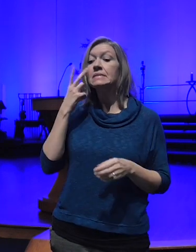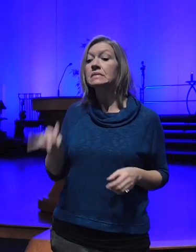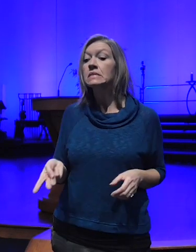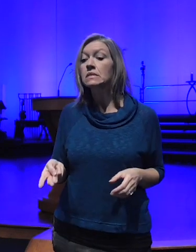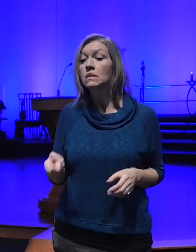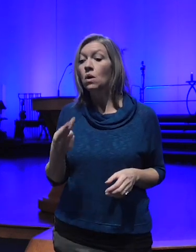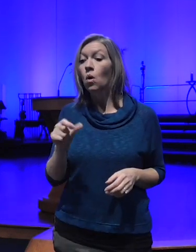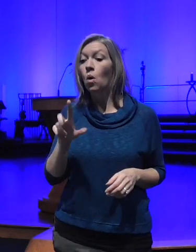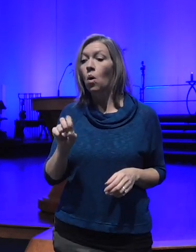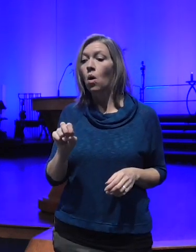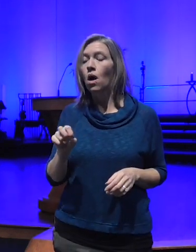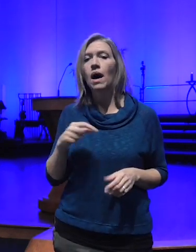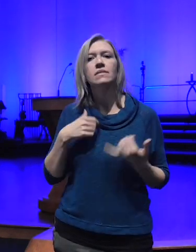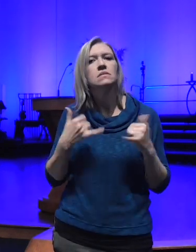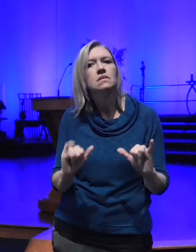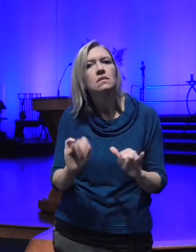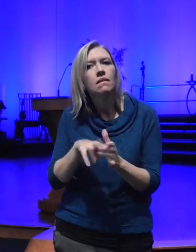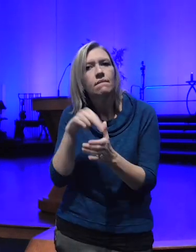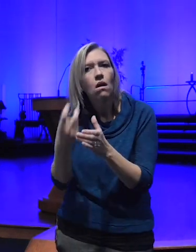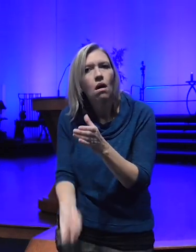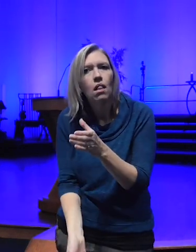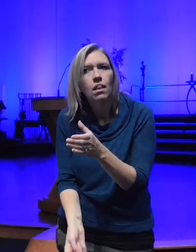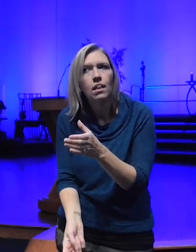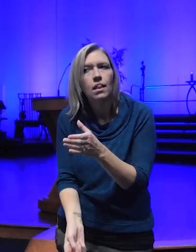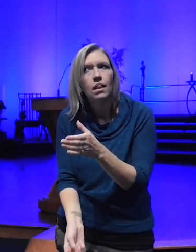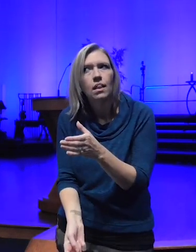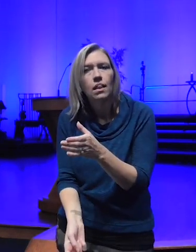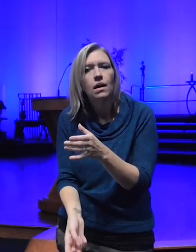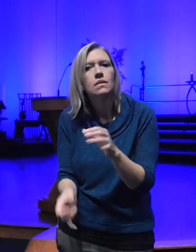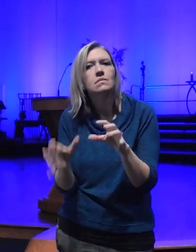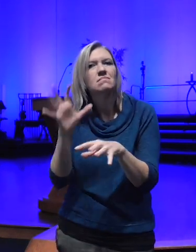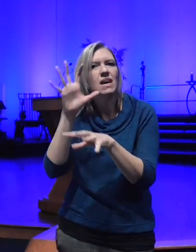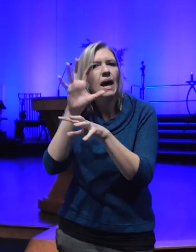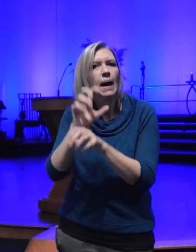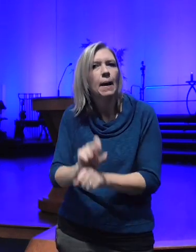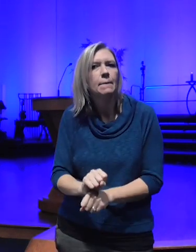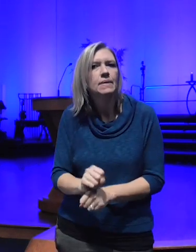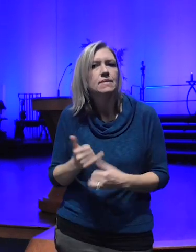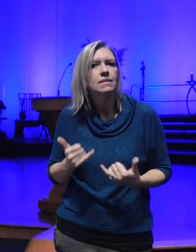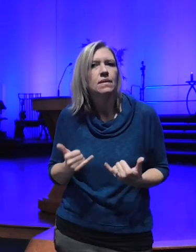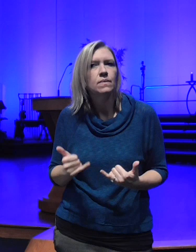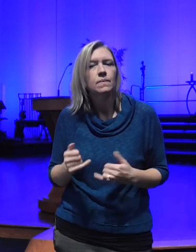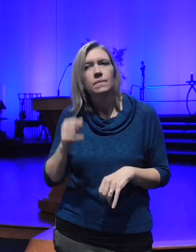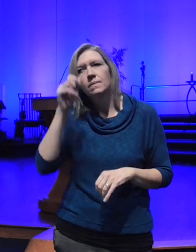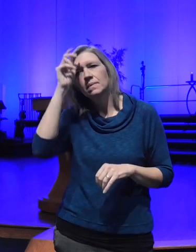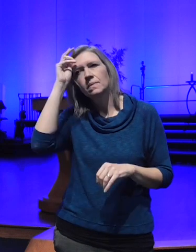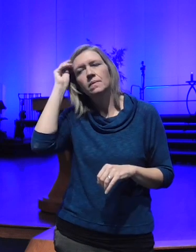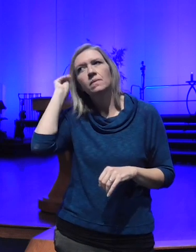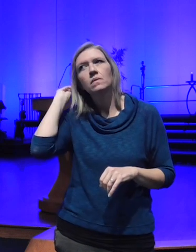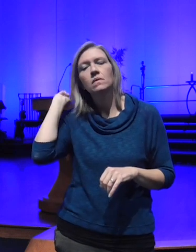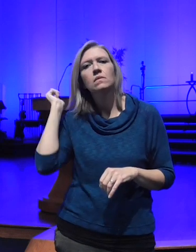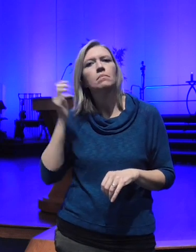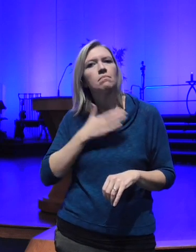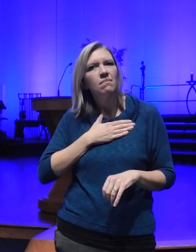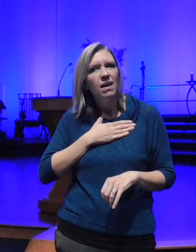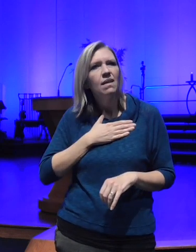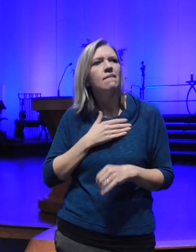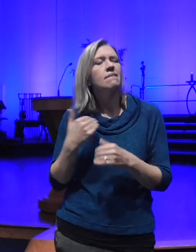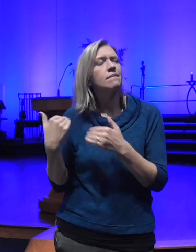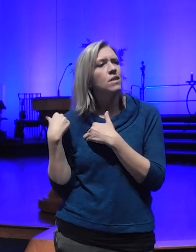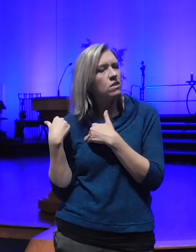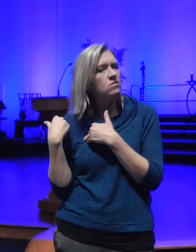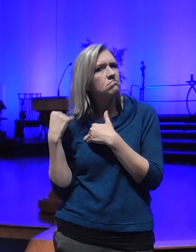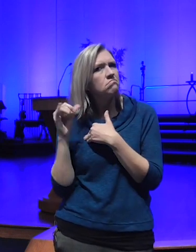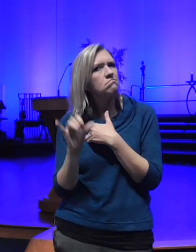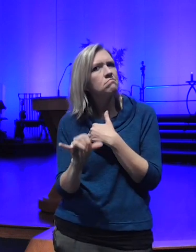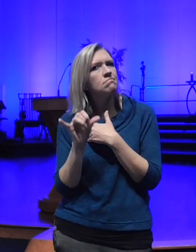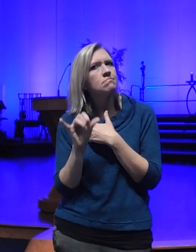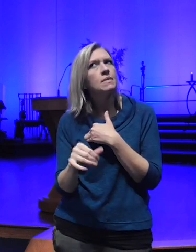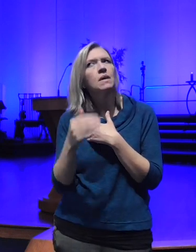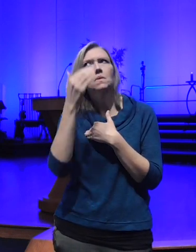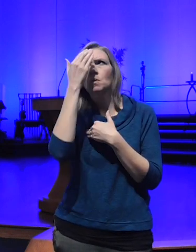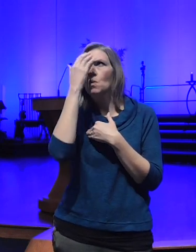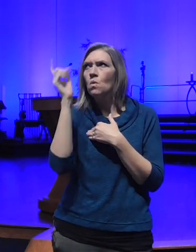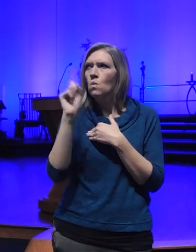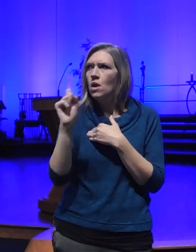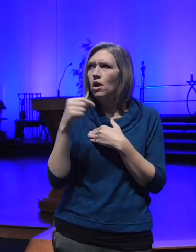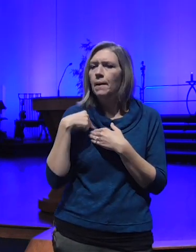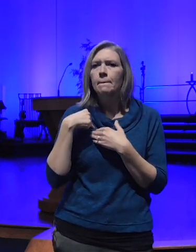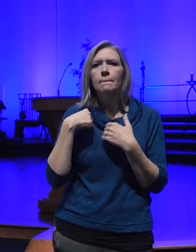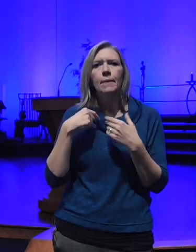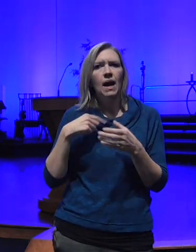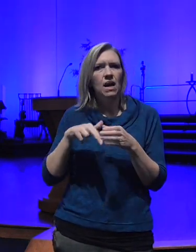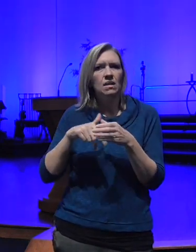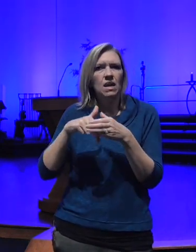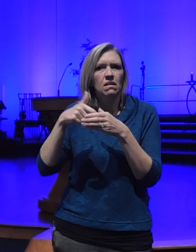I still fall in it's a habit it is my fault I know where I am I get out immediately there's